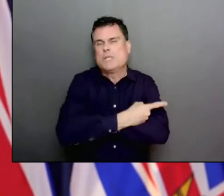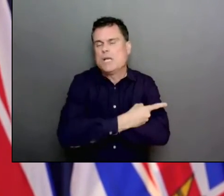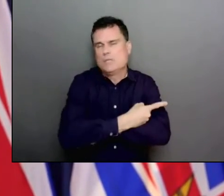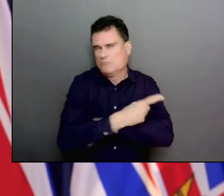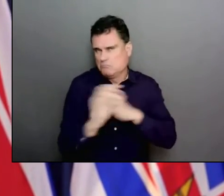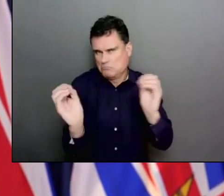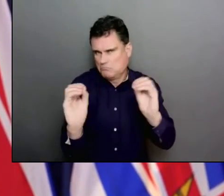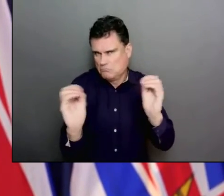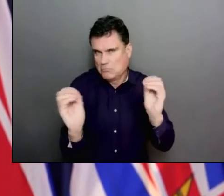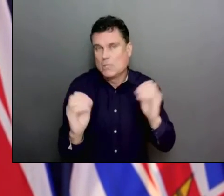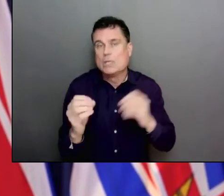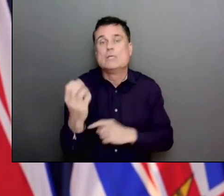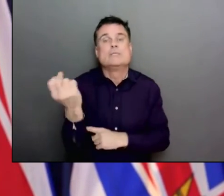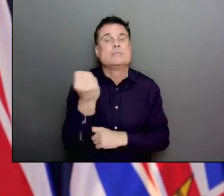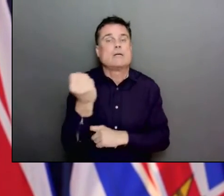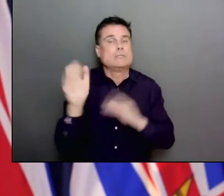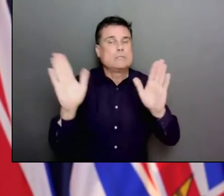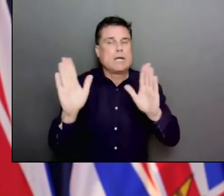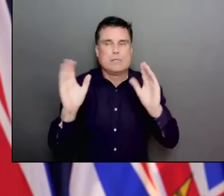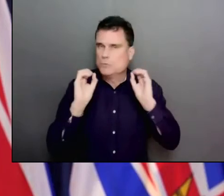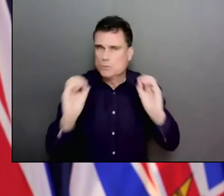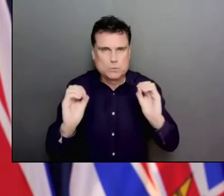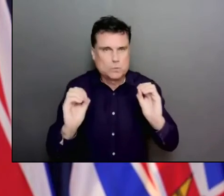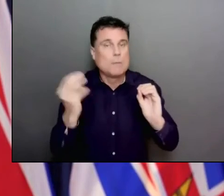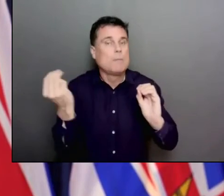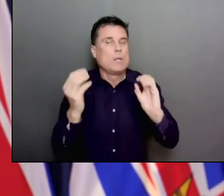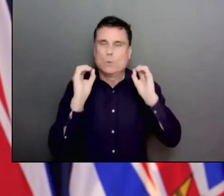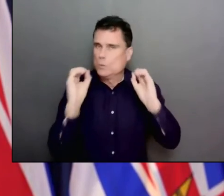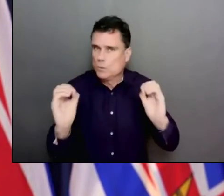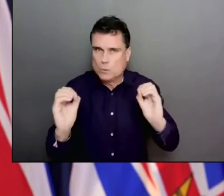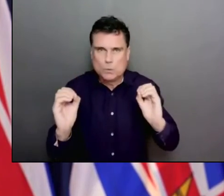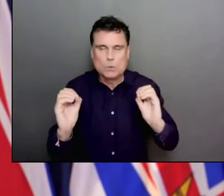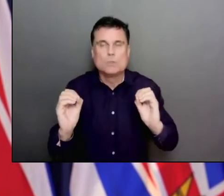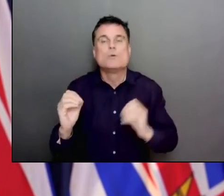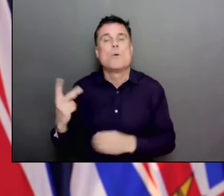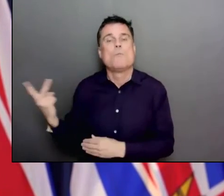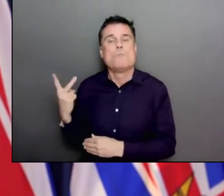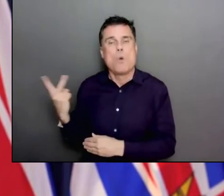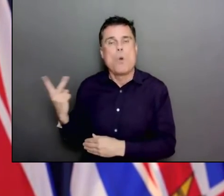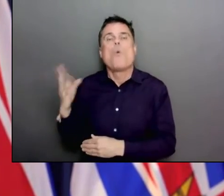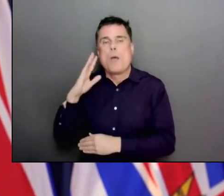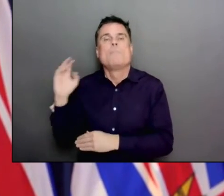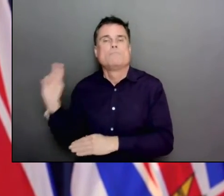and I will be back here in the press theatre on